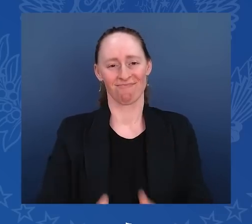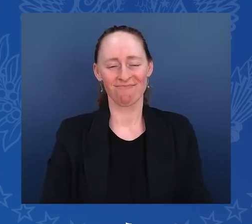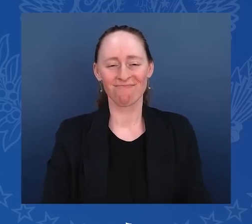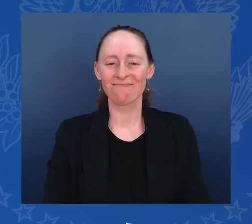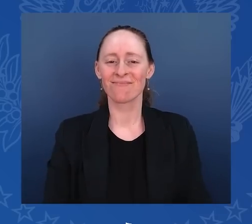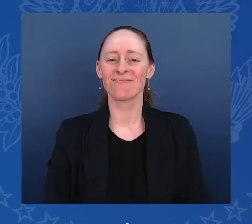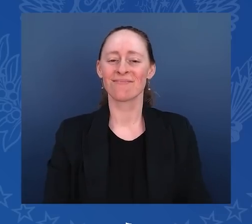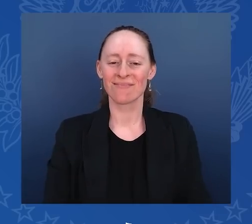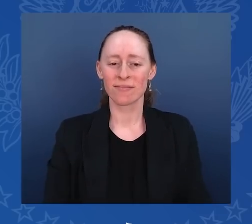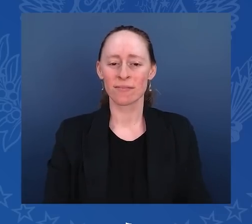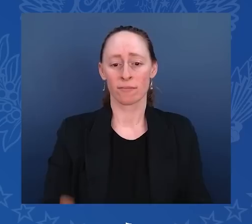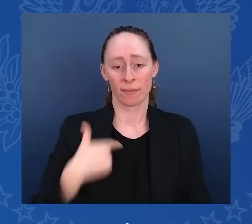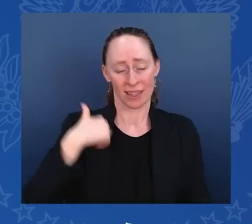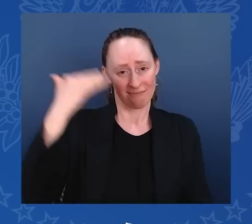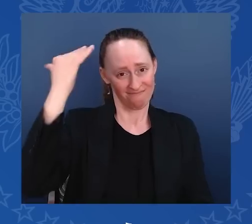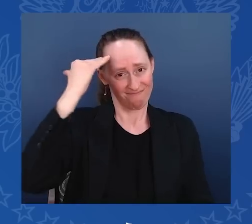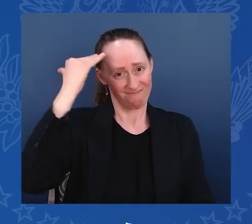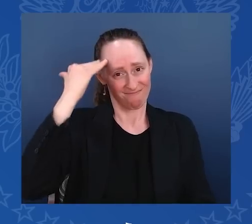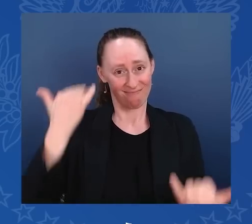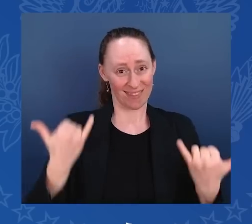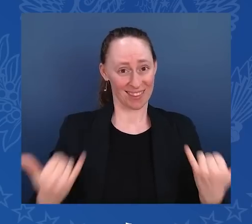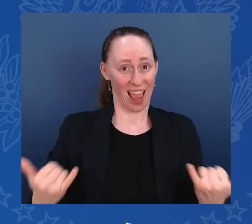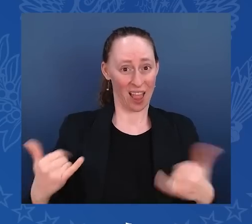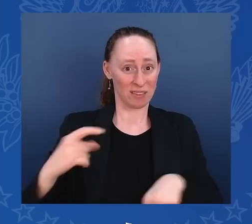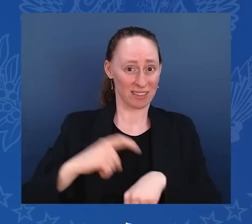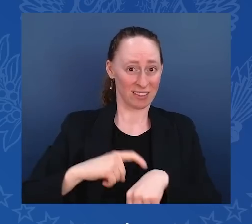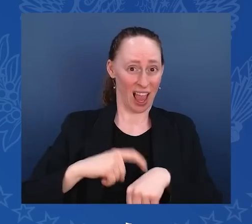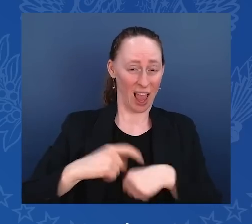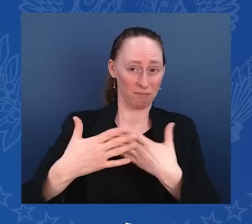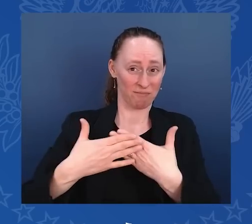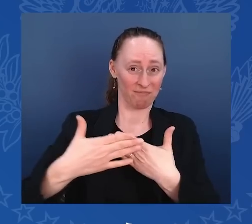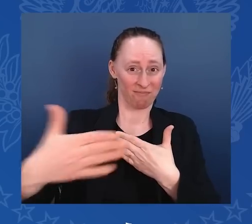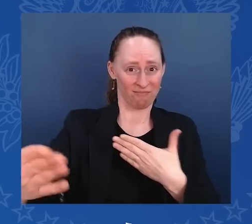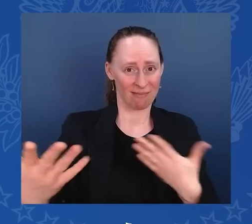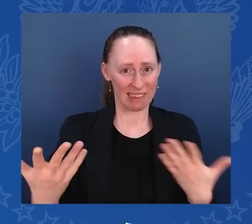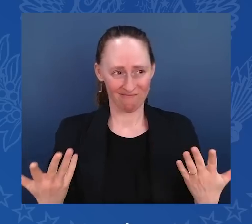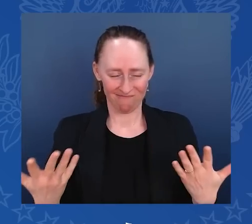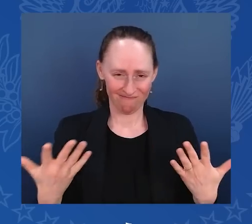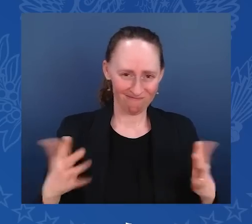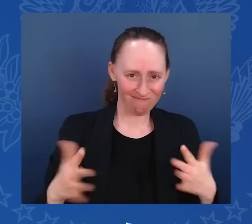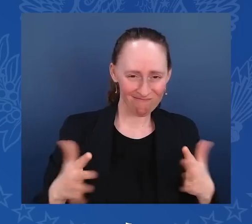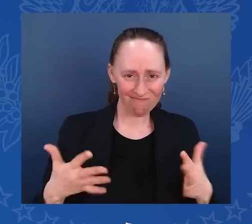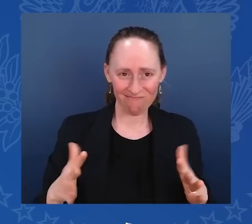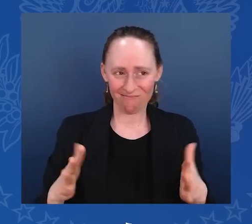I -- but think about it. One -- one-vote majority. I mean, it's amazing what they did.